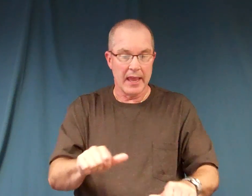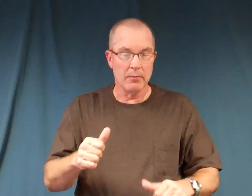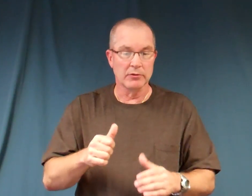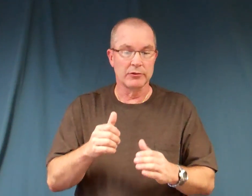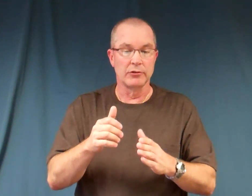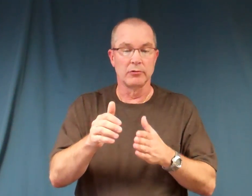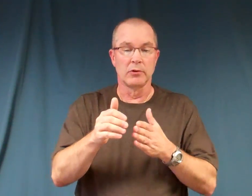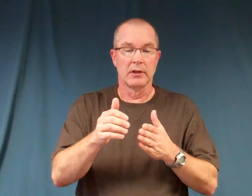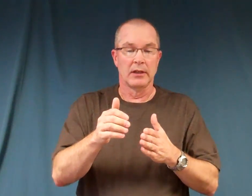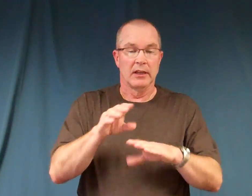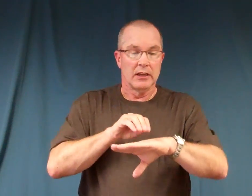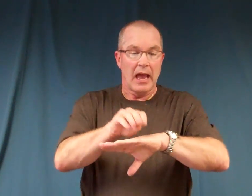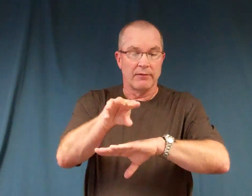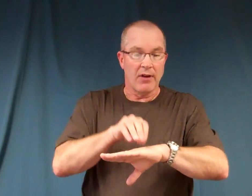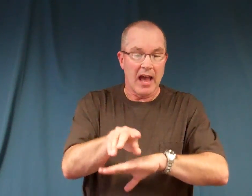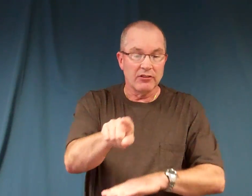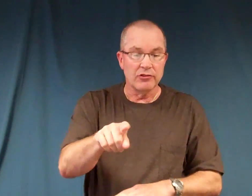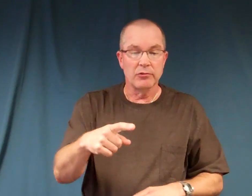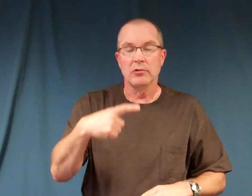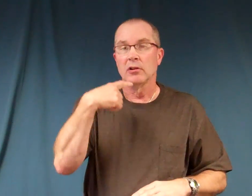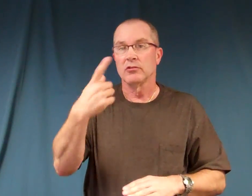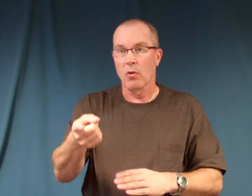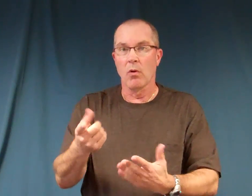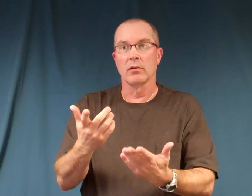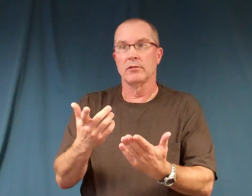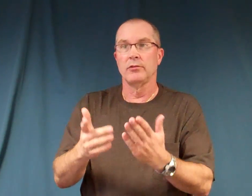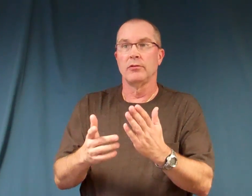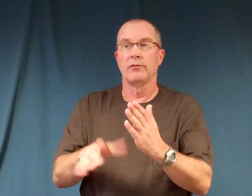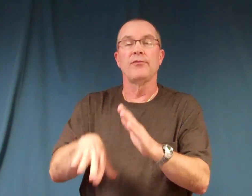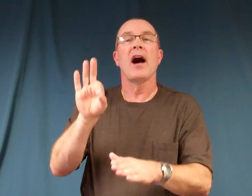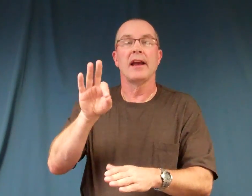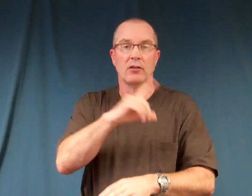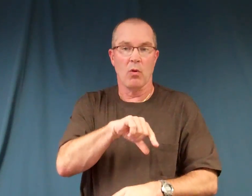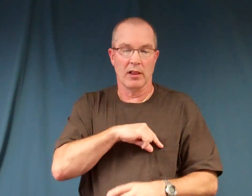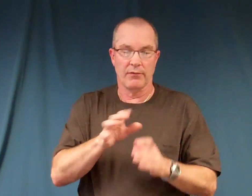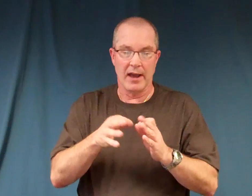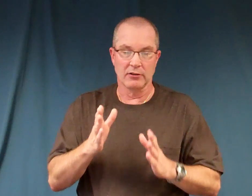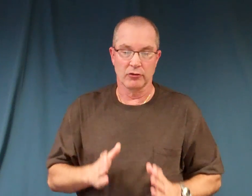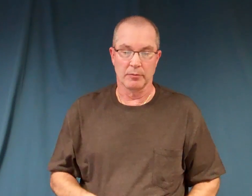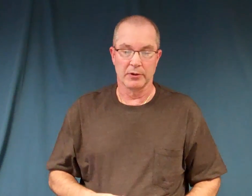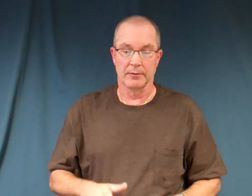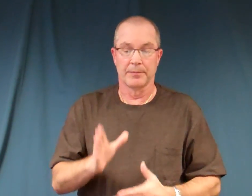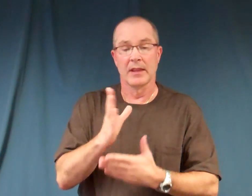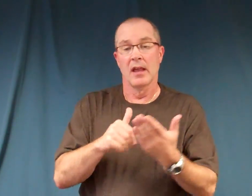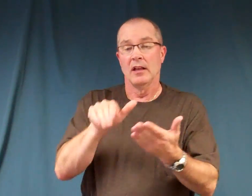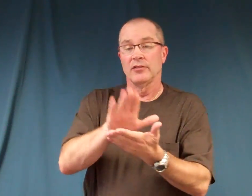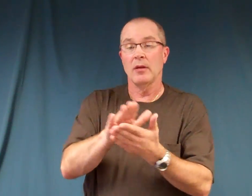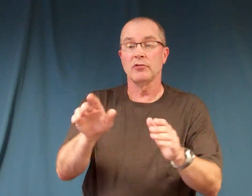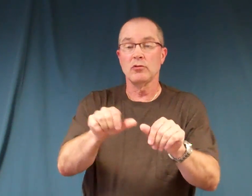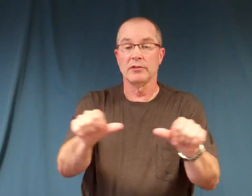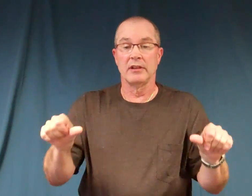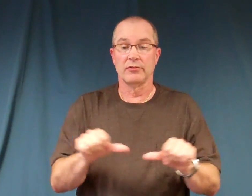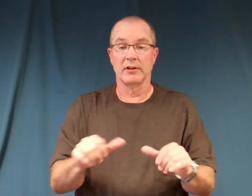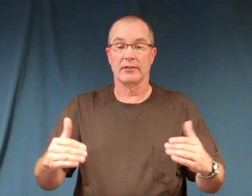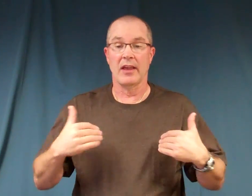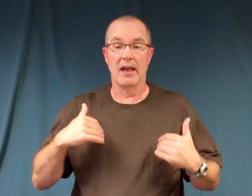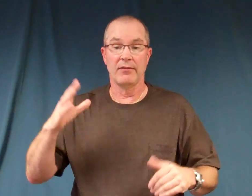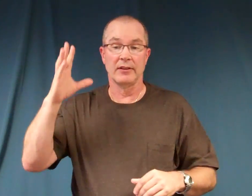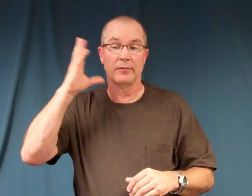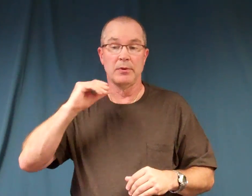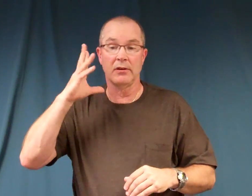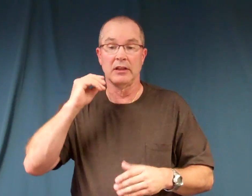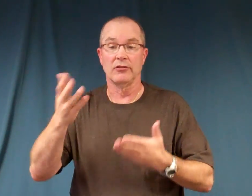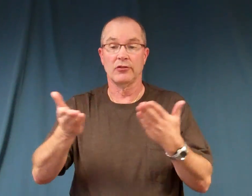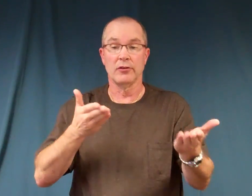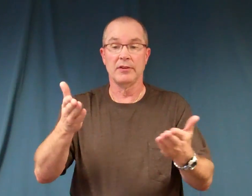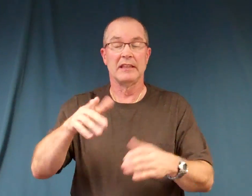able to advise you to find a qualified interpreter. Some school districts have experience serving